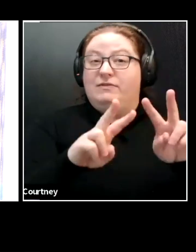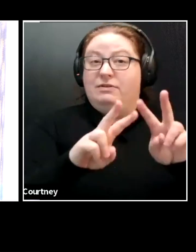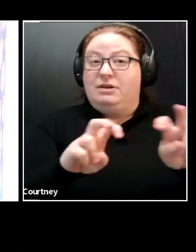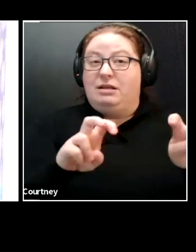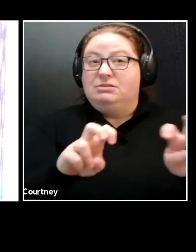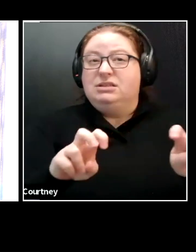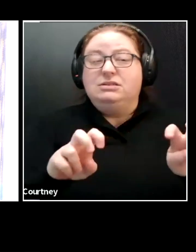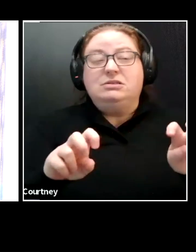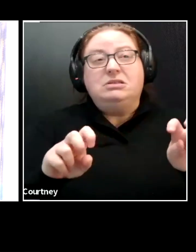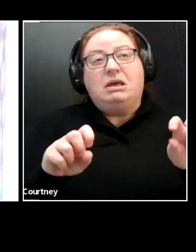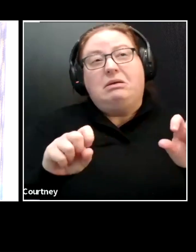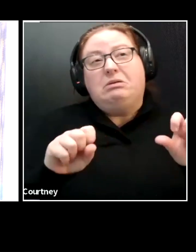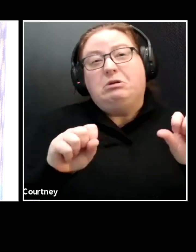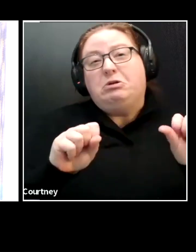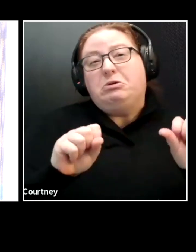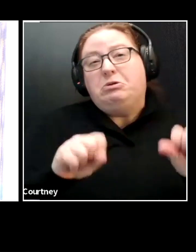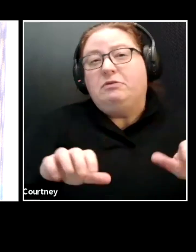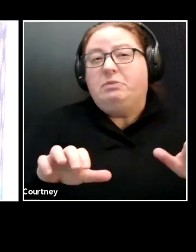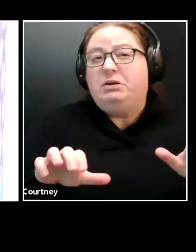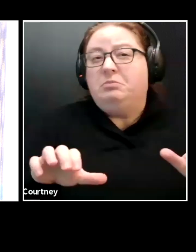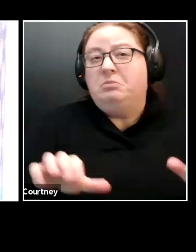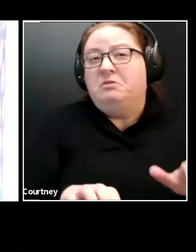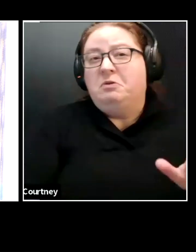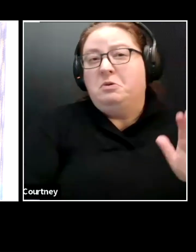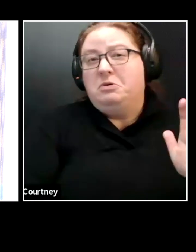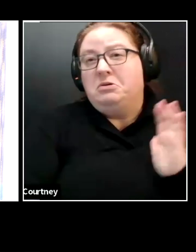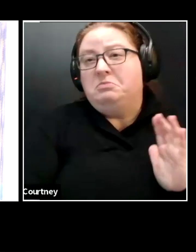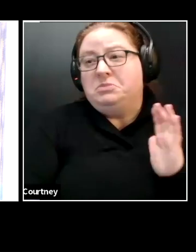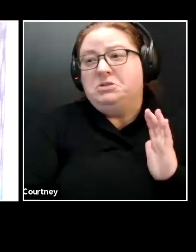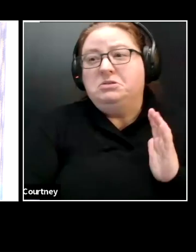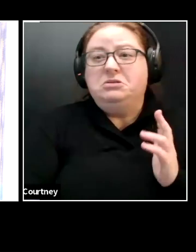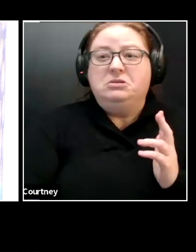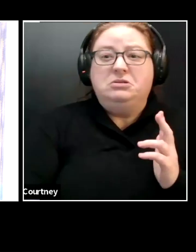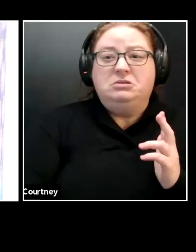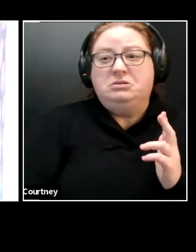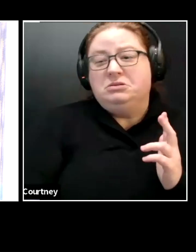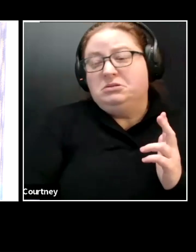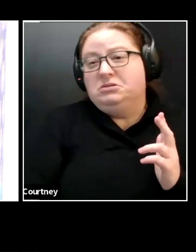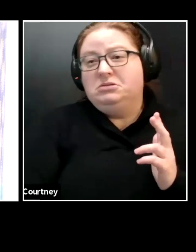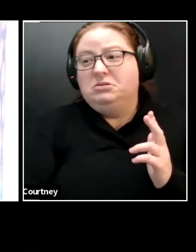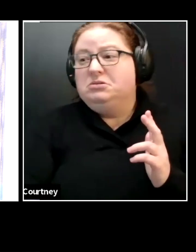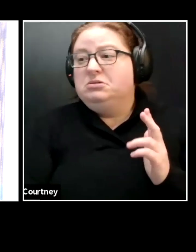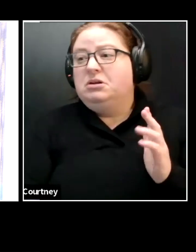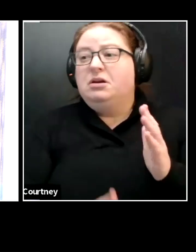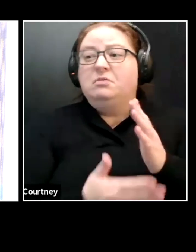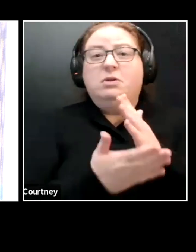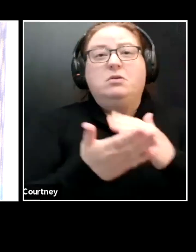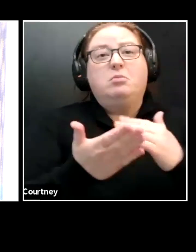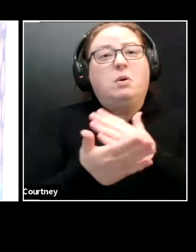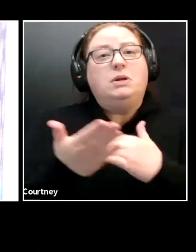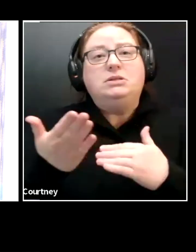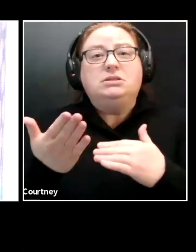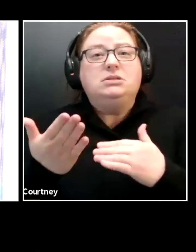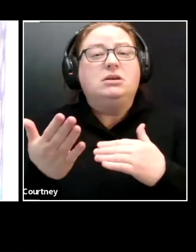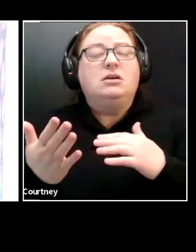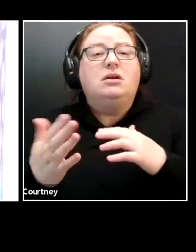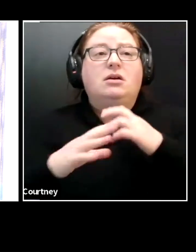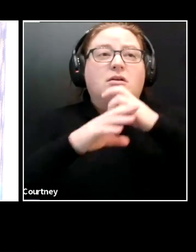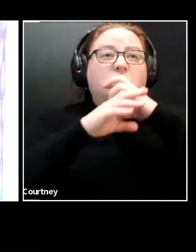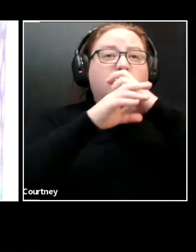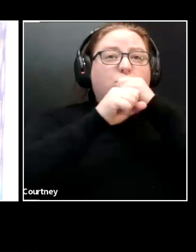have been uh performed um to a degree within uh components of the proprietary Esri stack that is